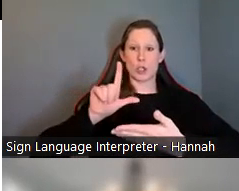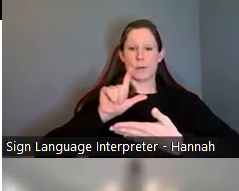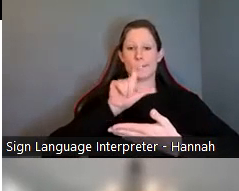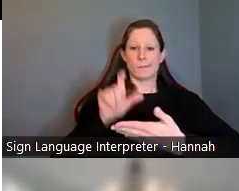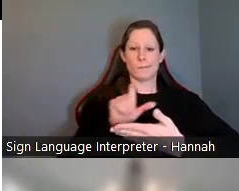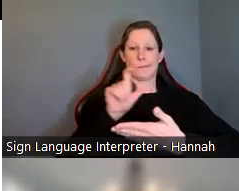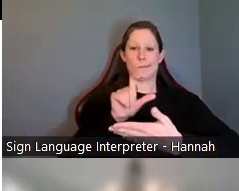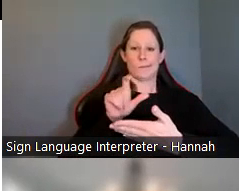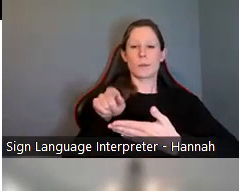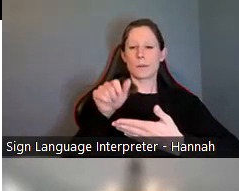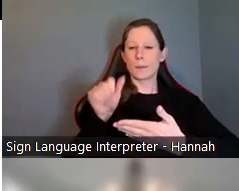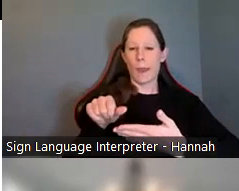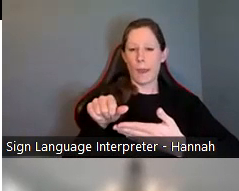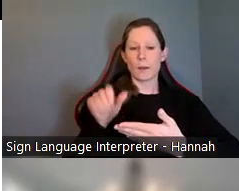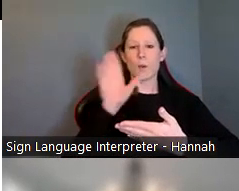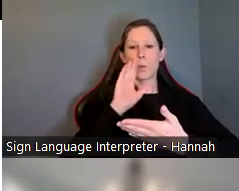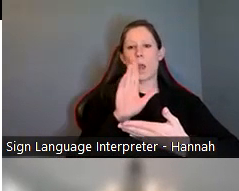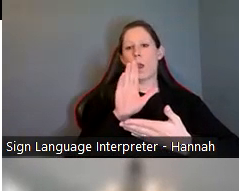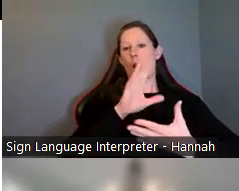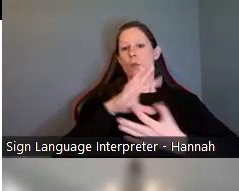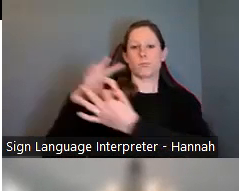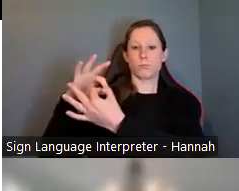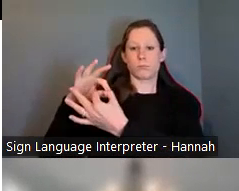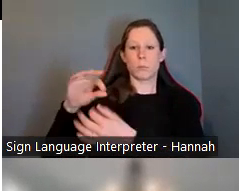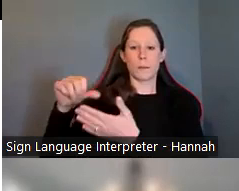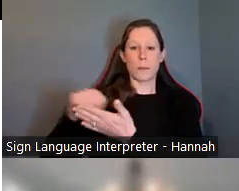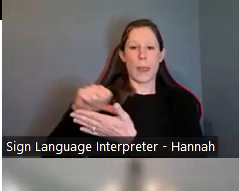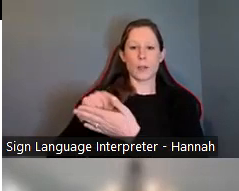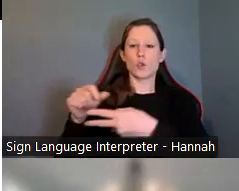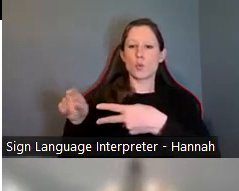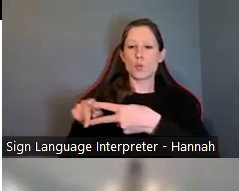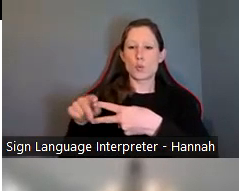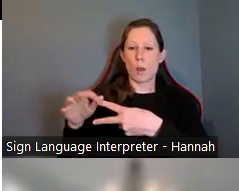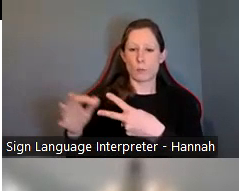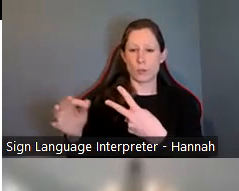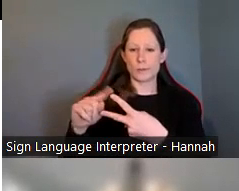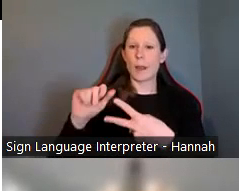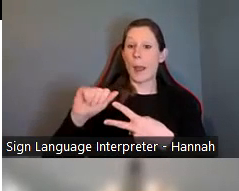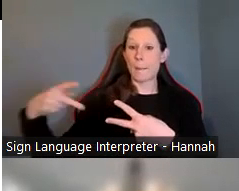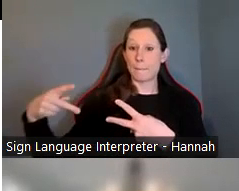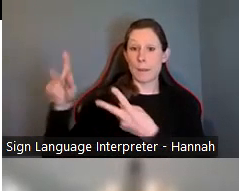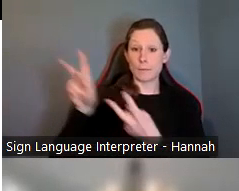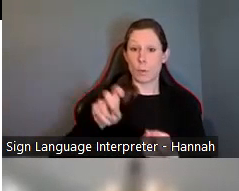to a page where there are two options. You can download the app or select "join in browser.